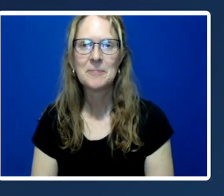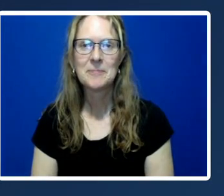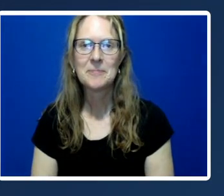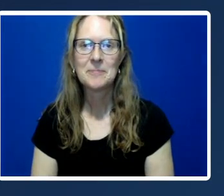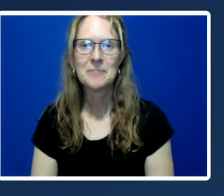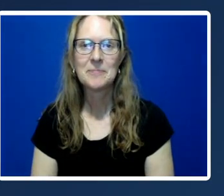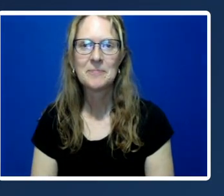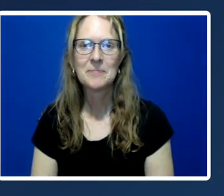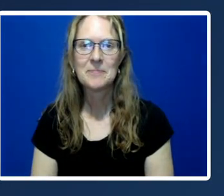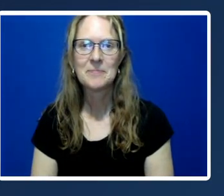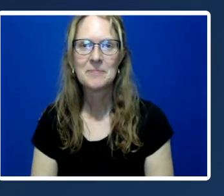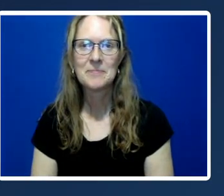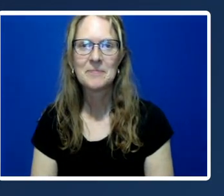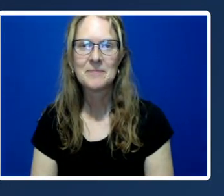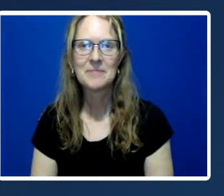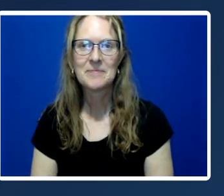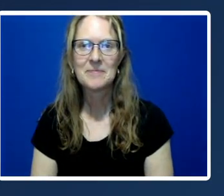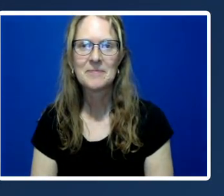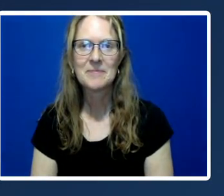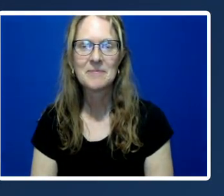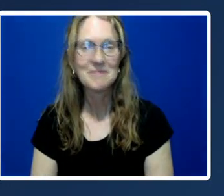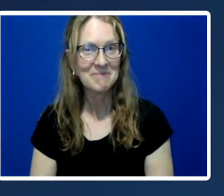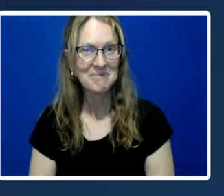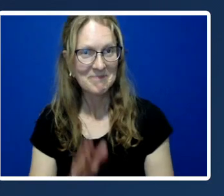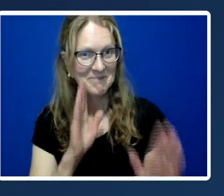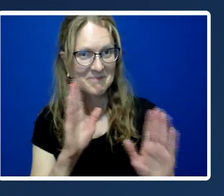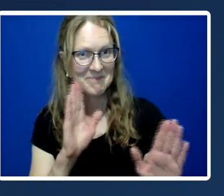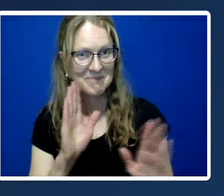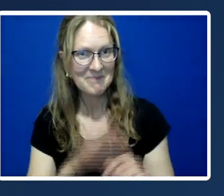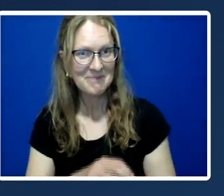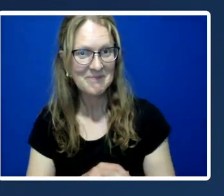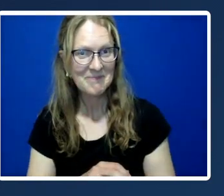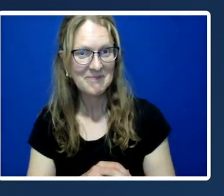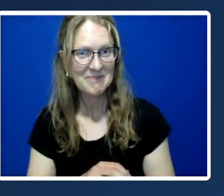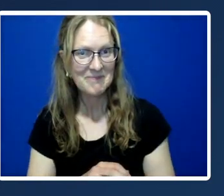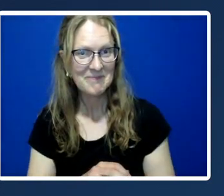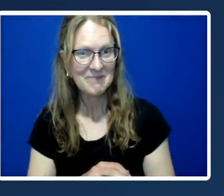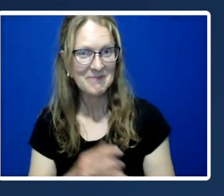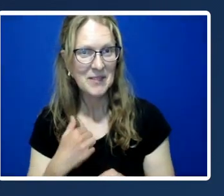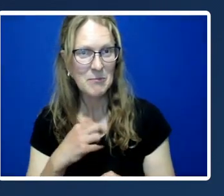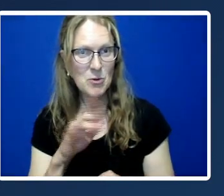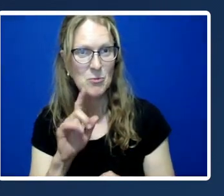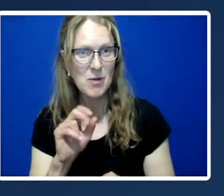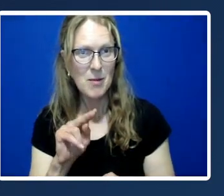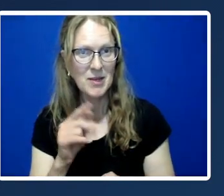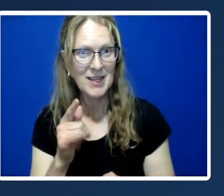Robbie Davis: And it helps to unmute -- I'm Robbie Davis, I'm with the Smithsonian Institution Traveling Exhibition, Service